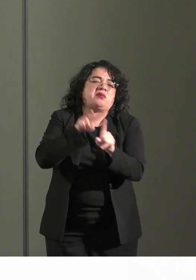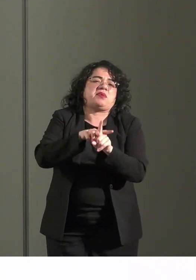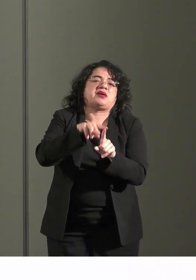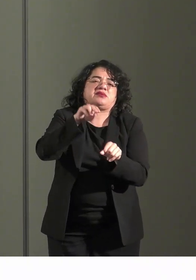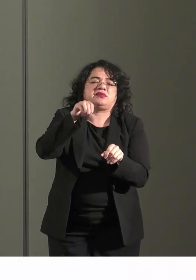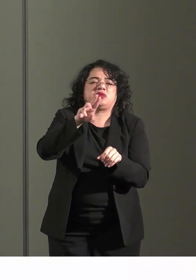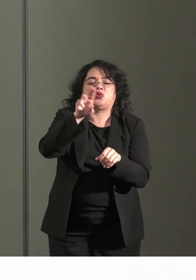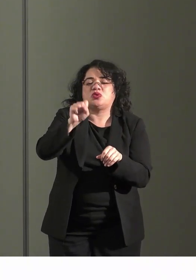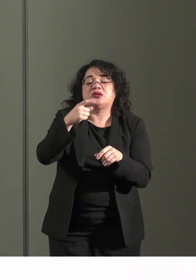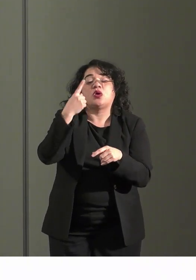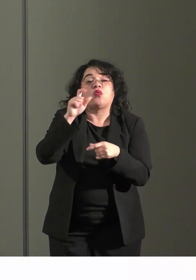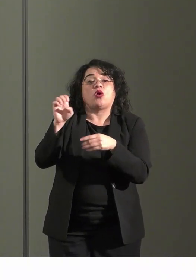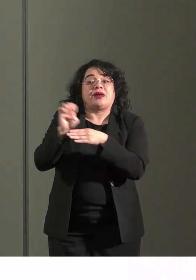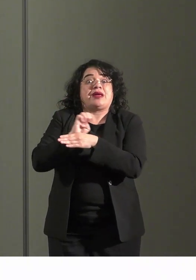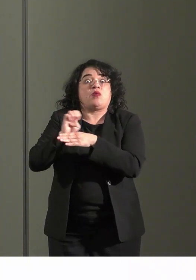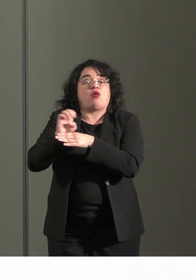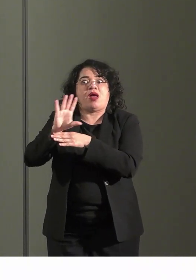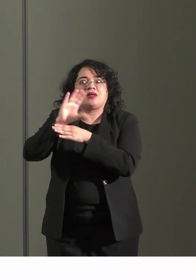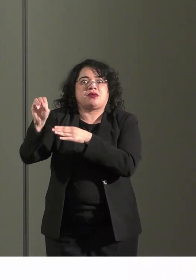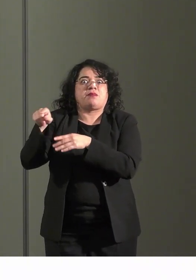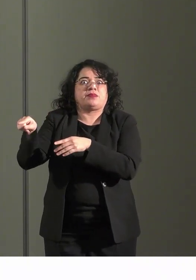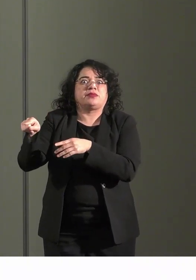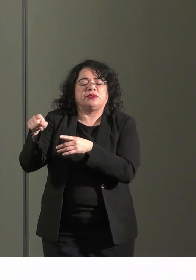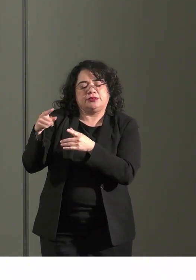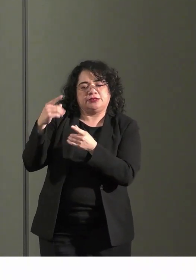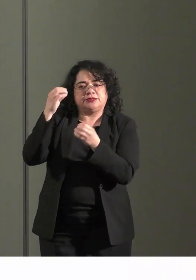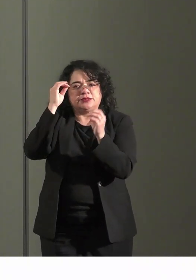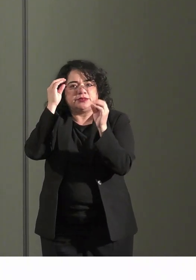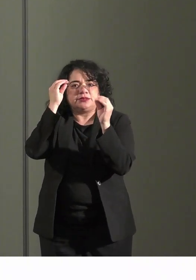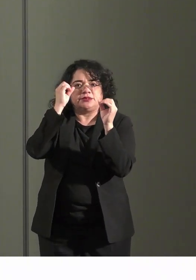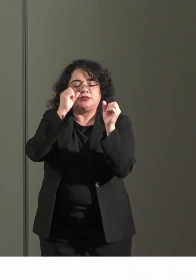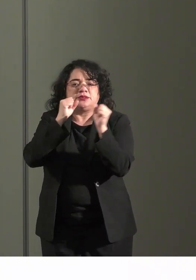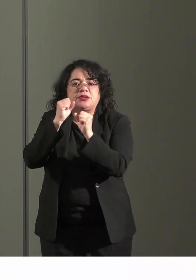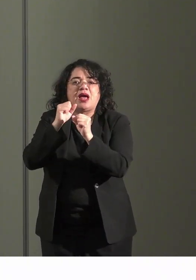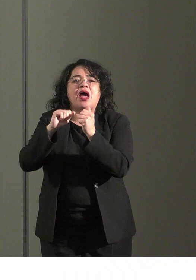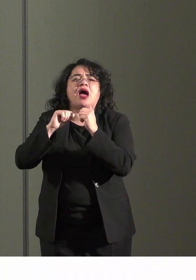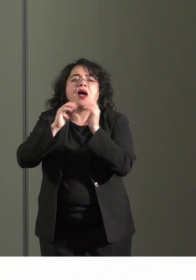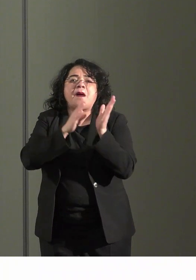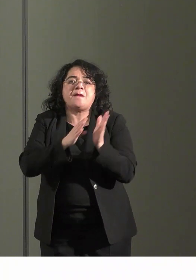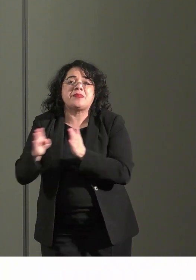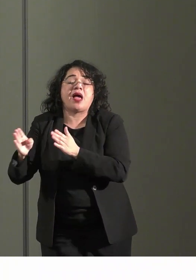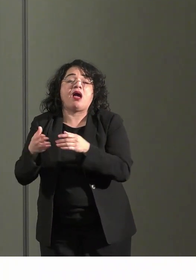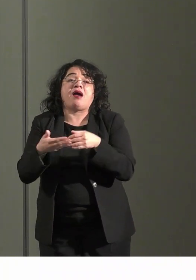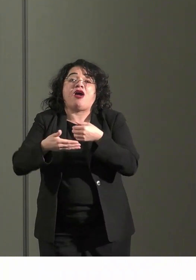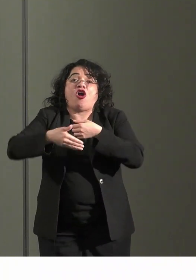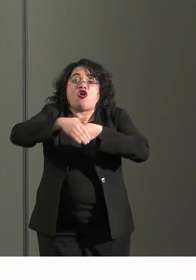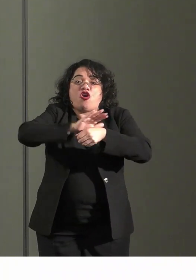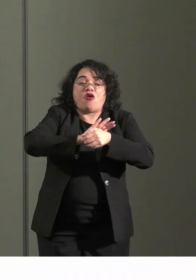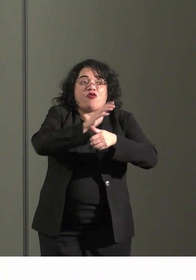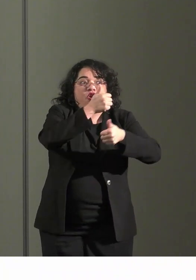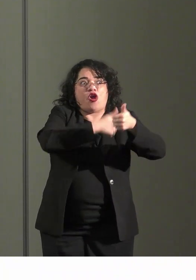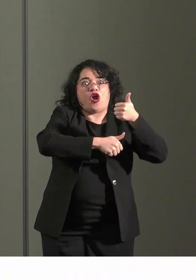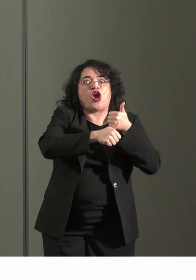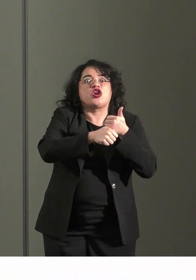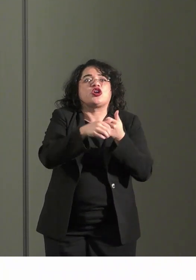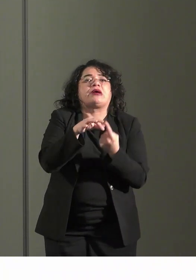Enterprise will claim coverage under them . >> DAVE: How about Canada with exceptions.